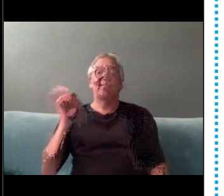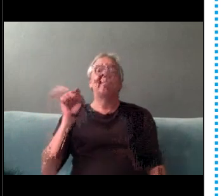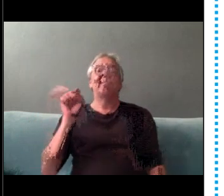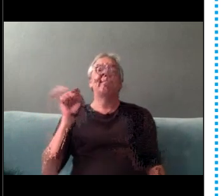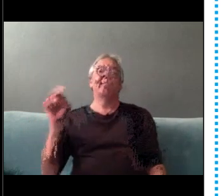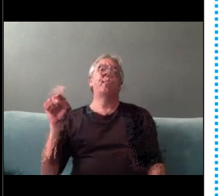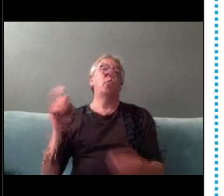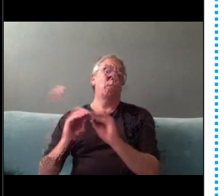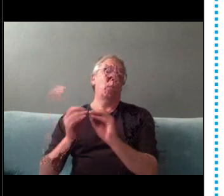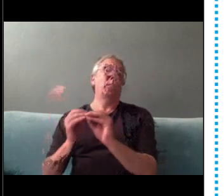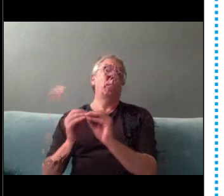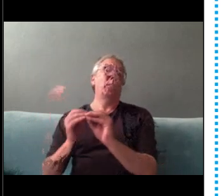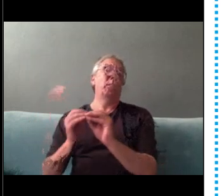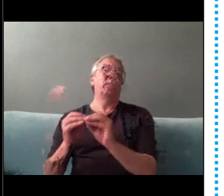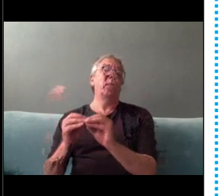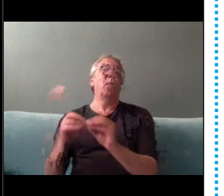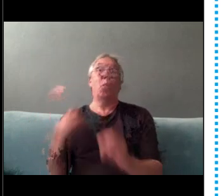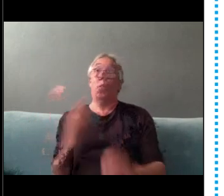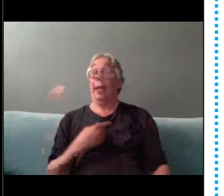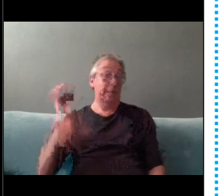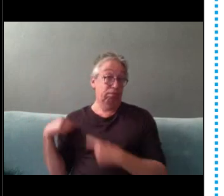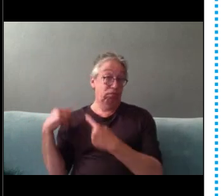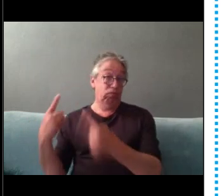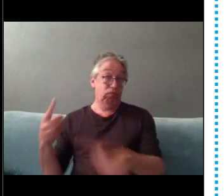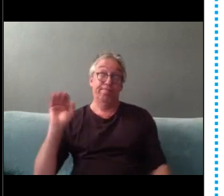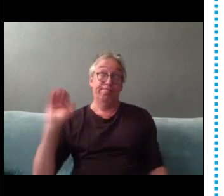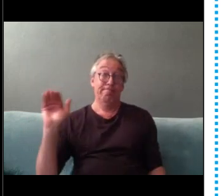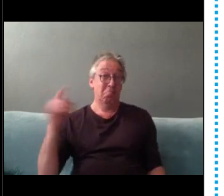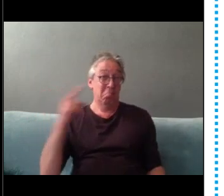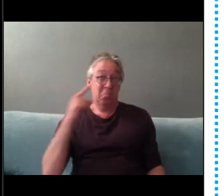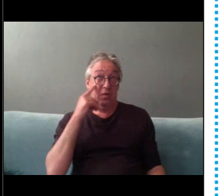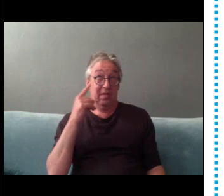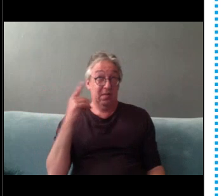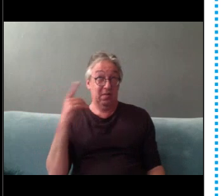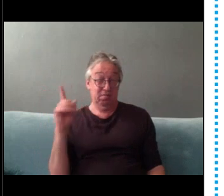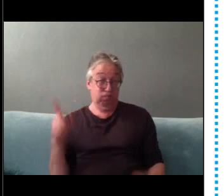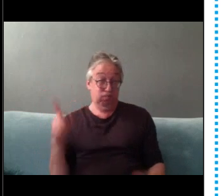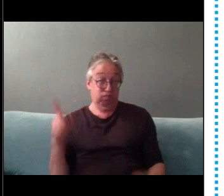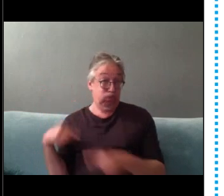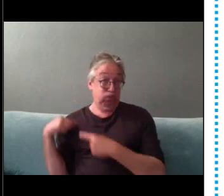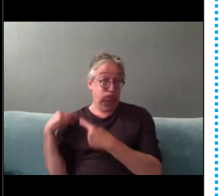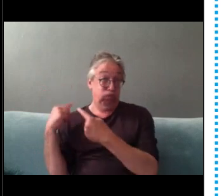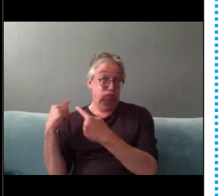I think since 2013, so we're hoping that we'll be finishing with this